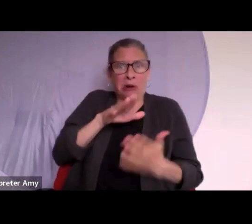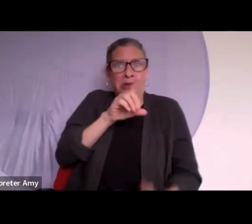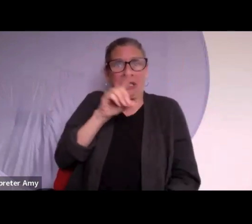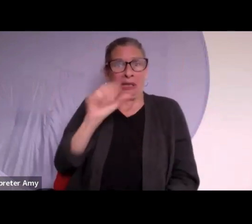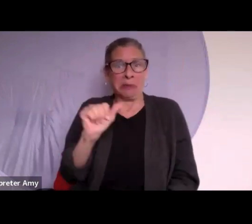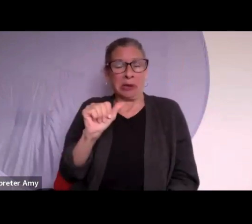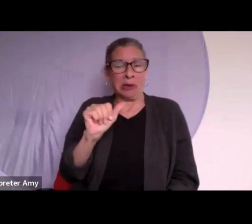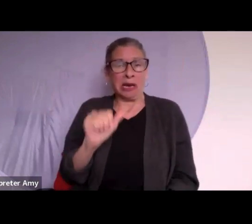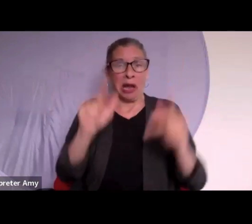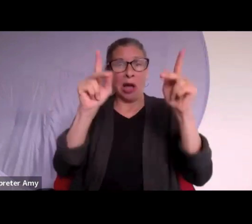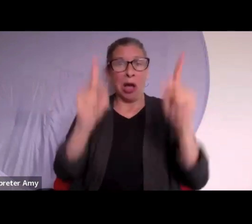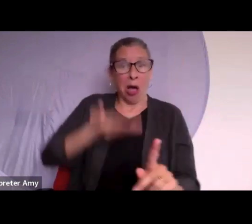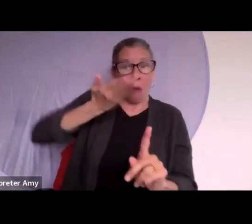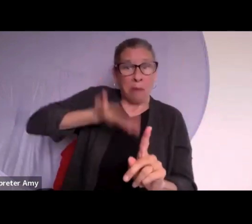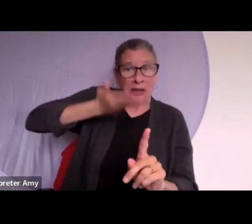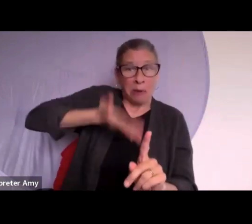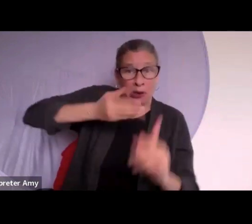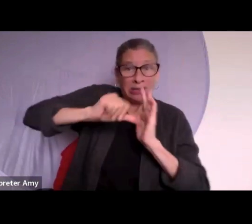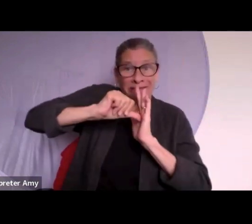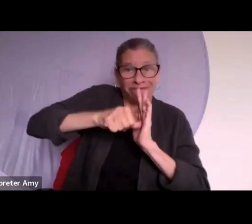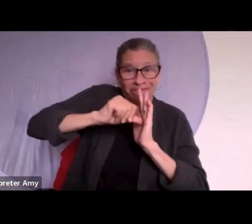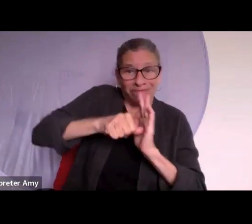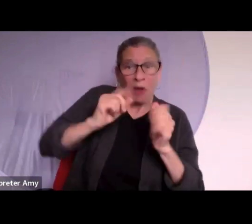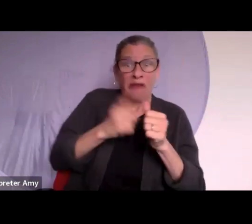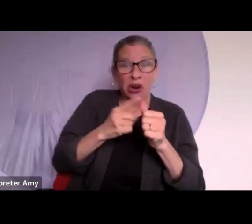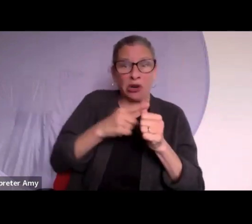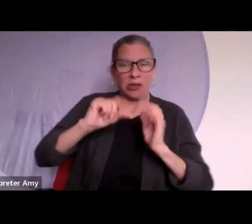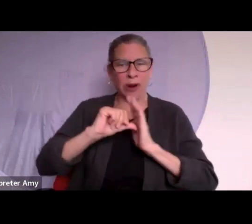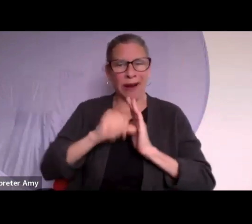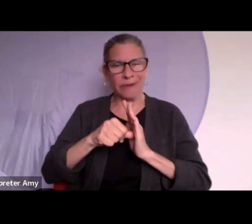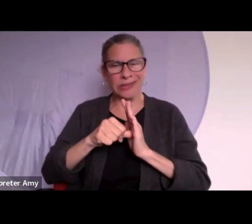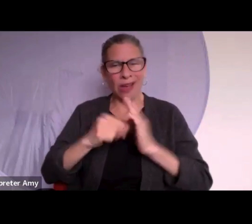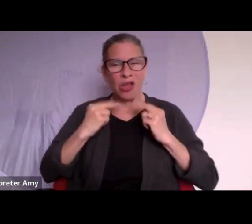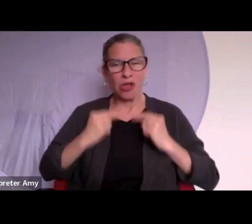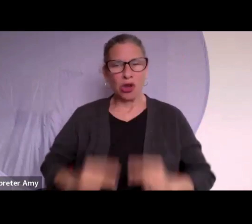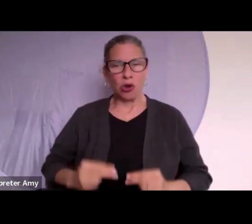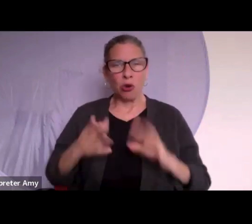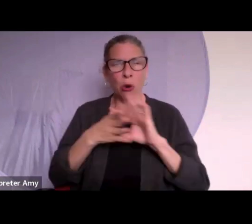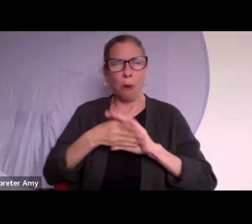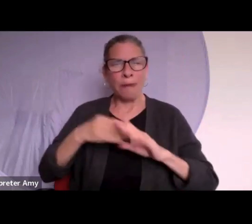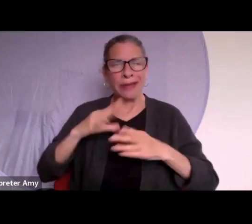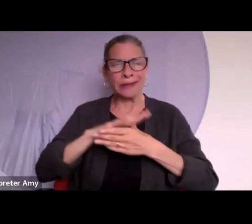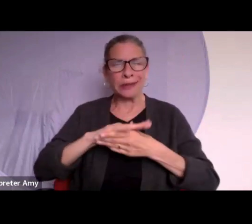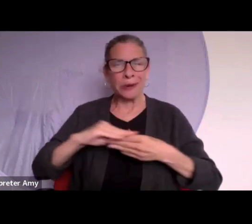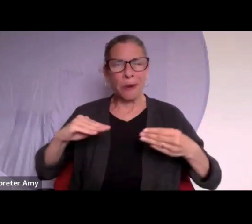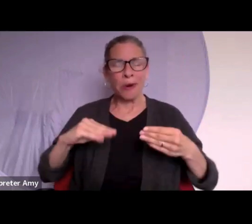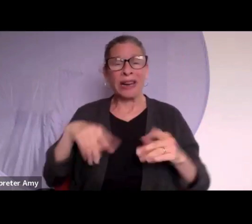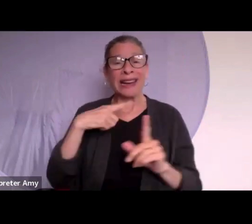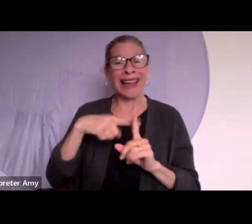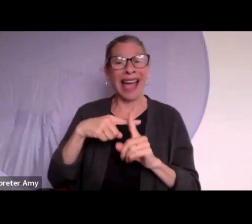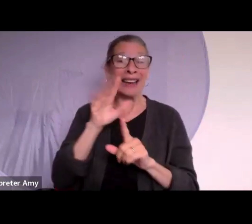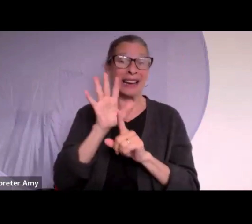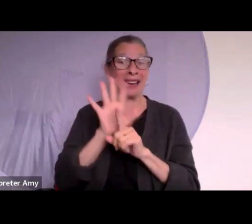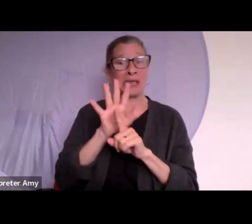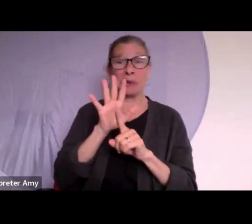think we're emphasizing the human story. But I know it's very popular these days also to cut disability first. And I love